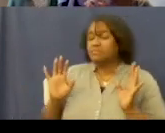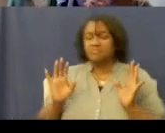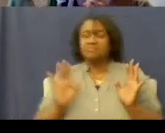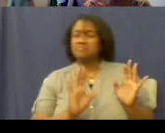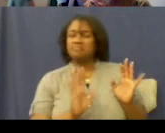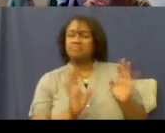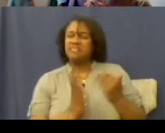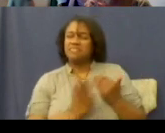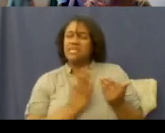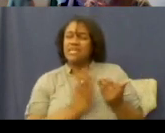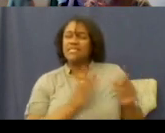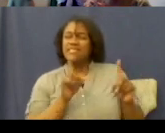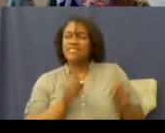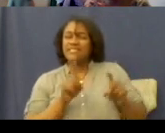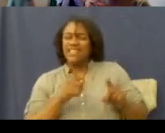and I'll help you. I promise.